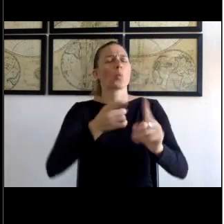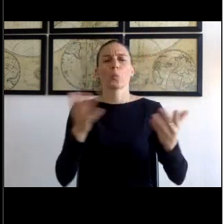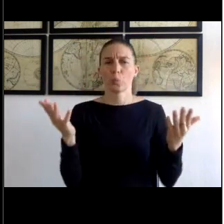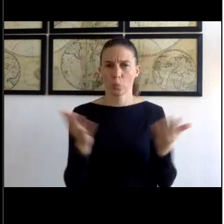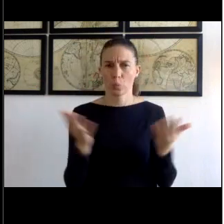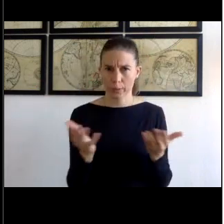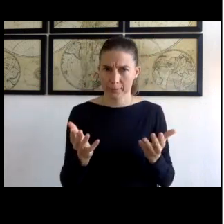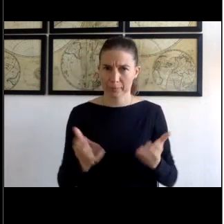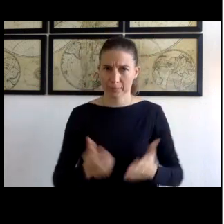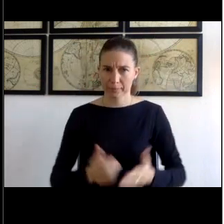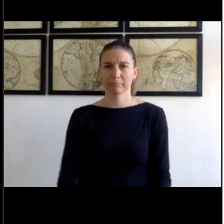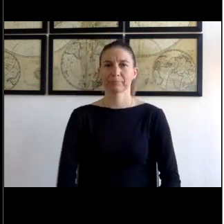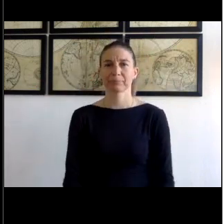Thank you, Mher.